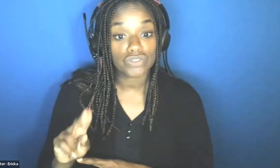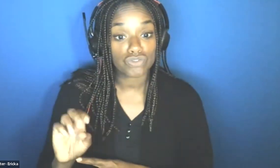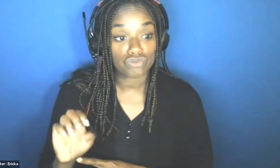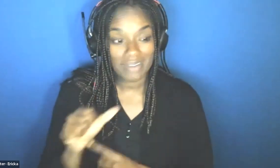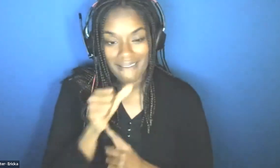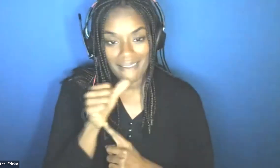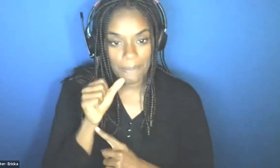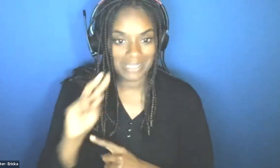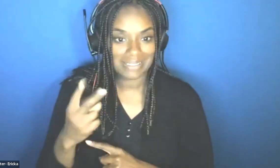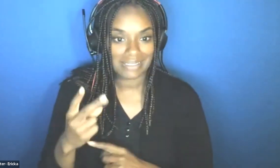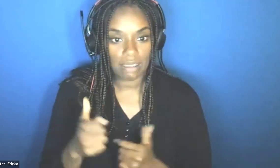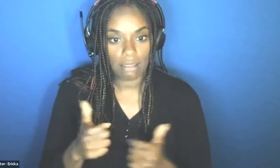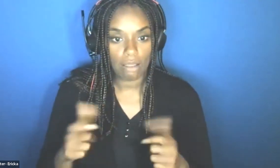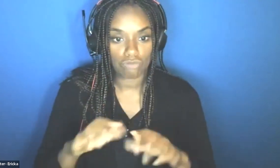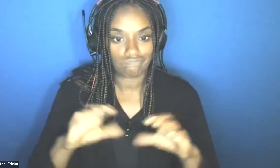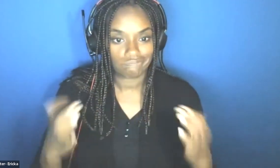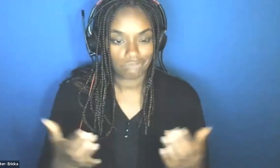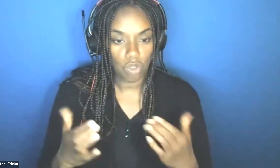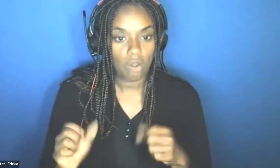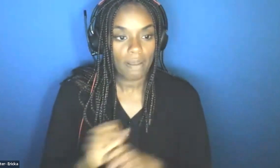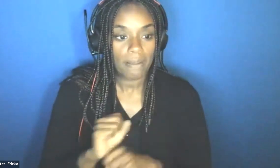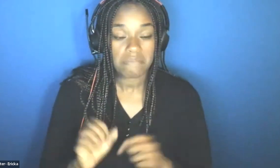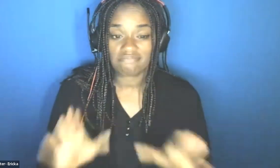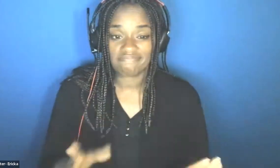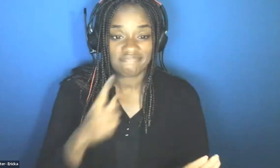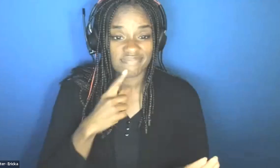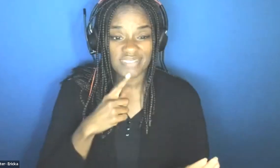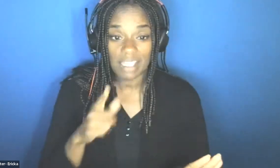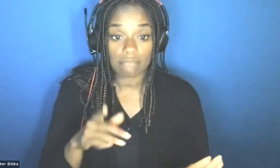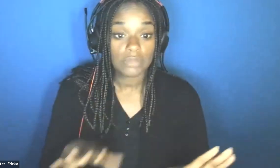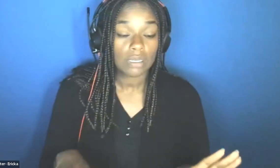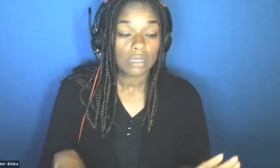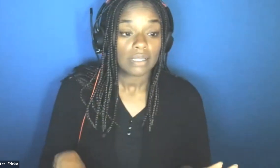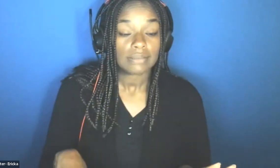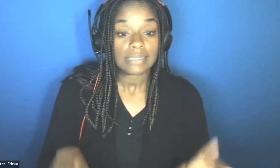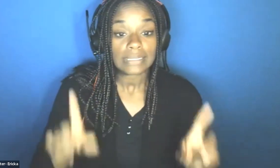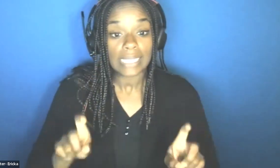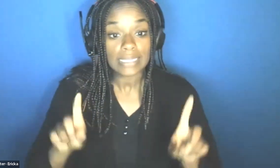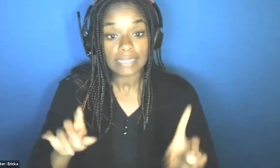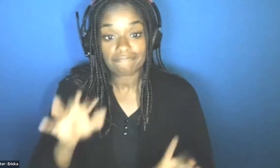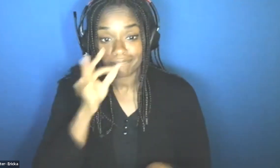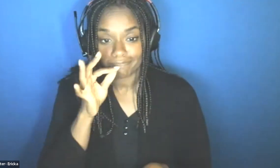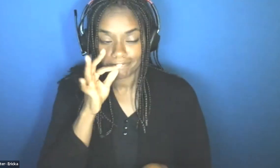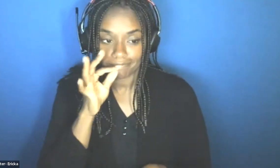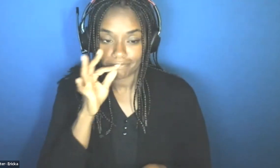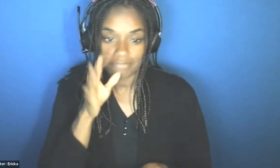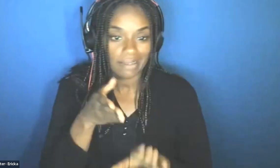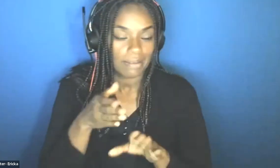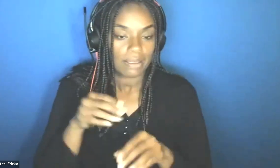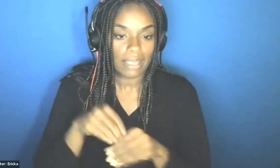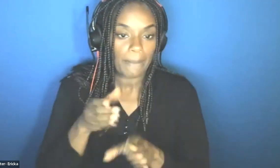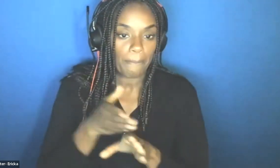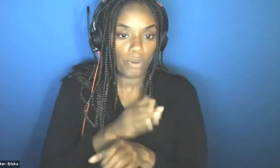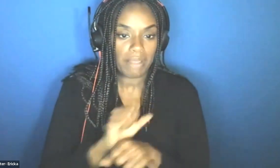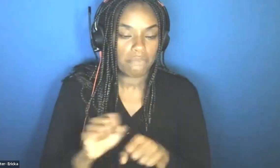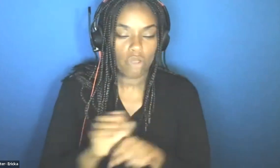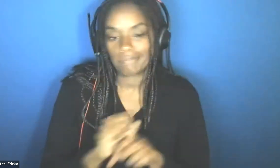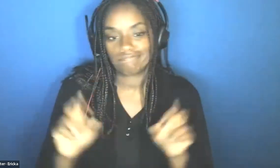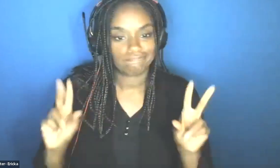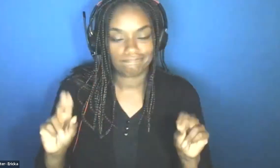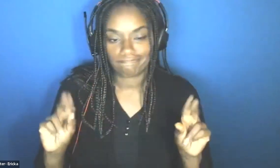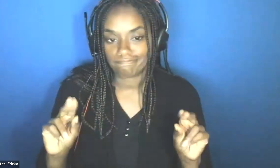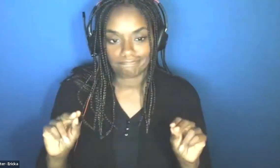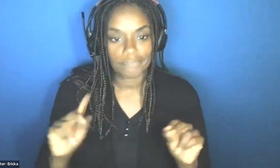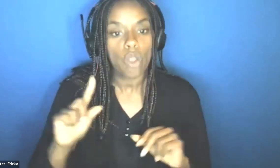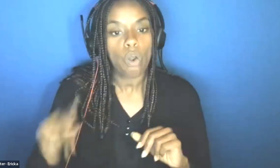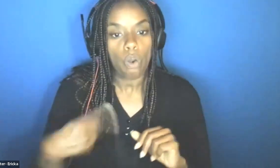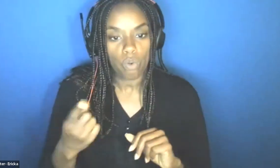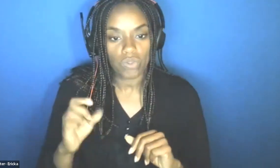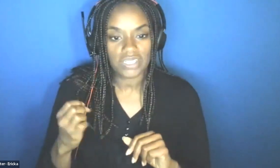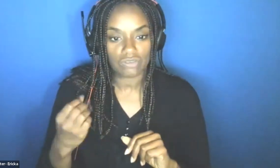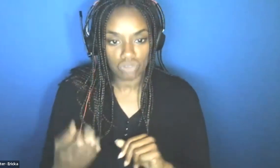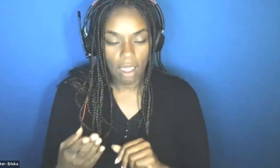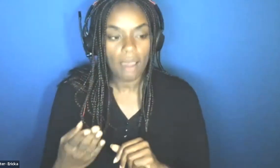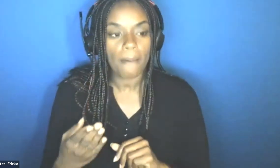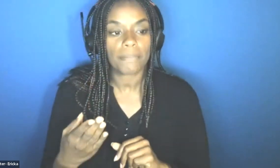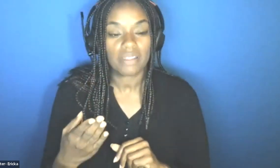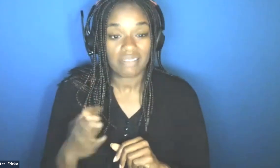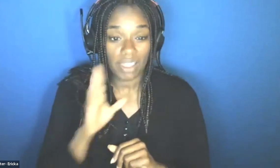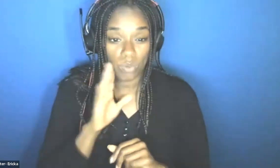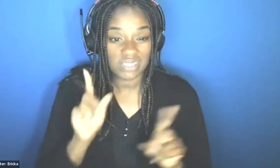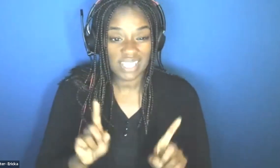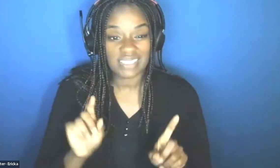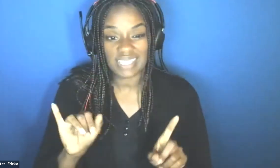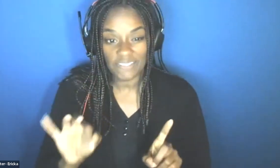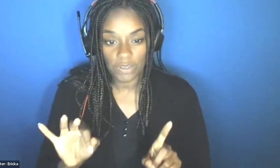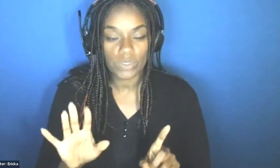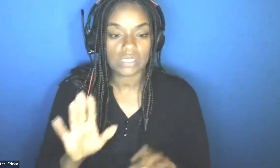That equates to about 4,000 employers in 43 countries who are willing to turn a blind eye to a worker's recreational drug use if it means filling a vacant position.